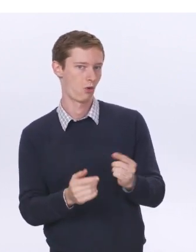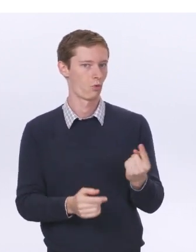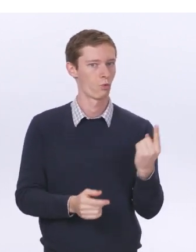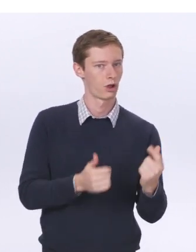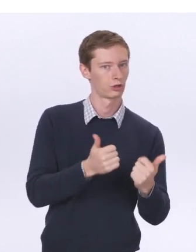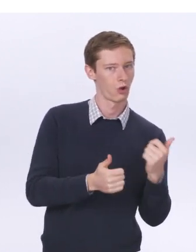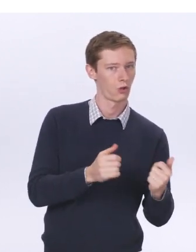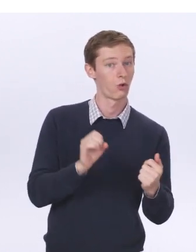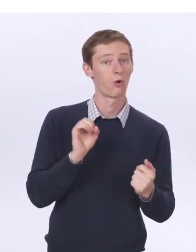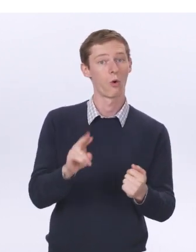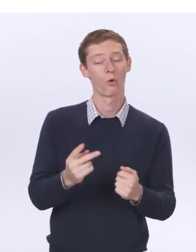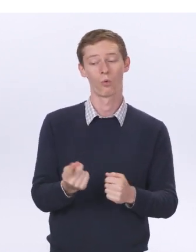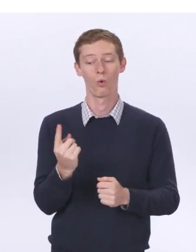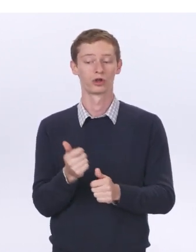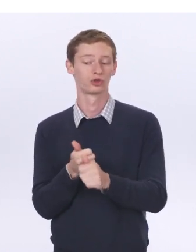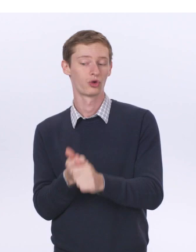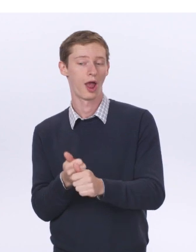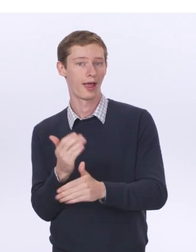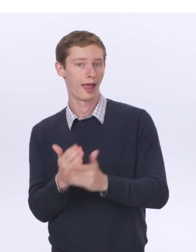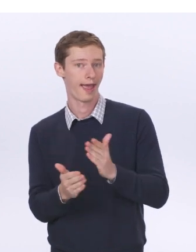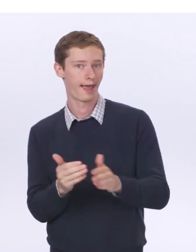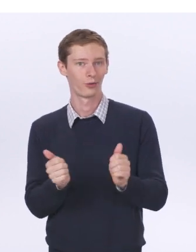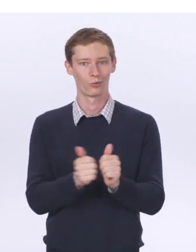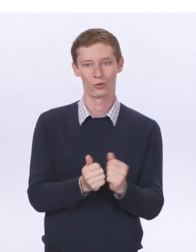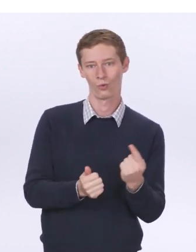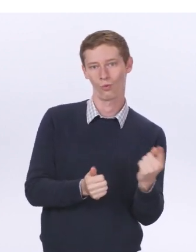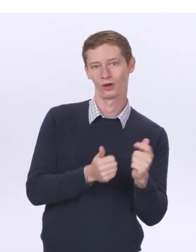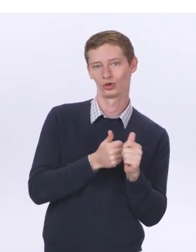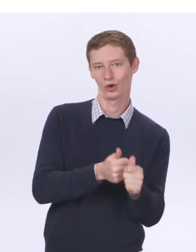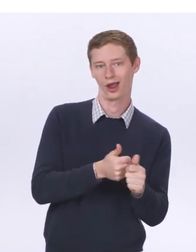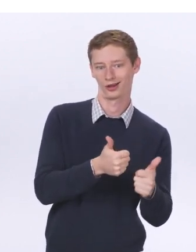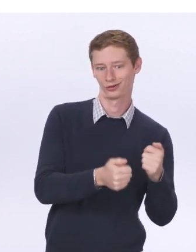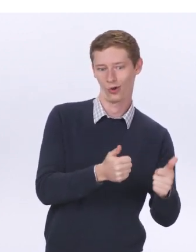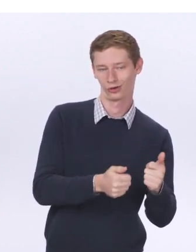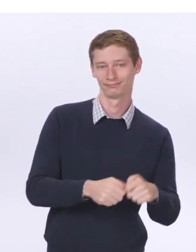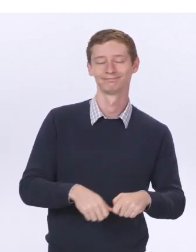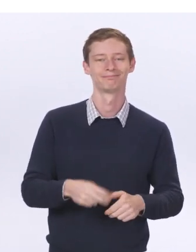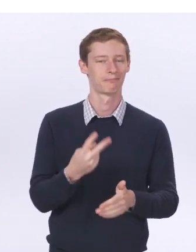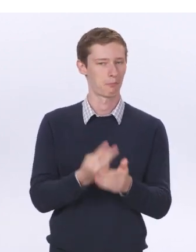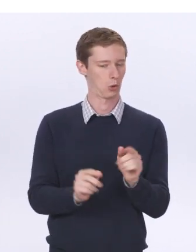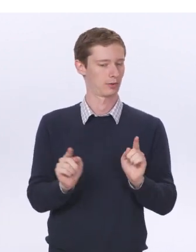Both of these features are in development and you can expect to see them in future releases of ISDK.